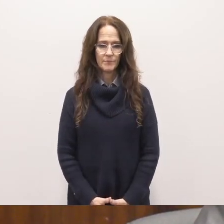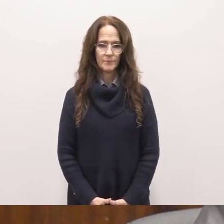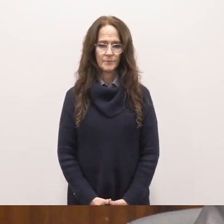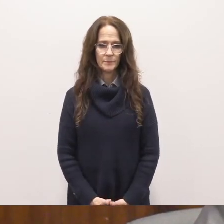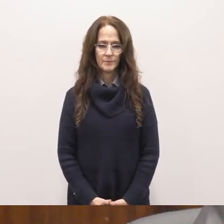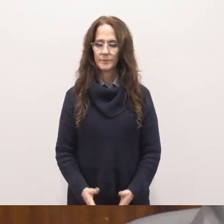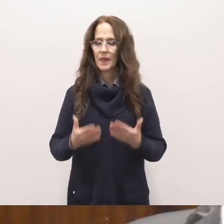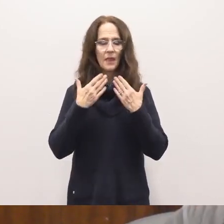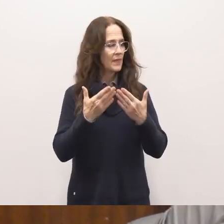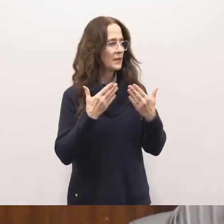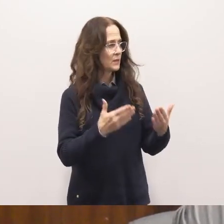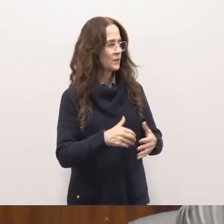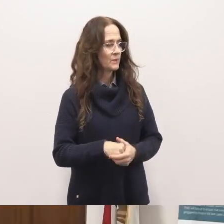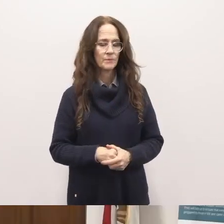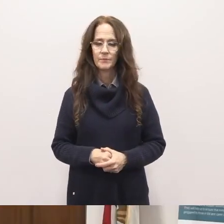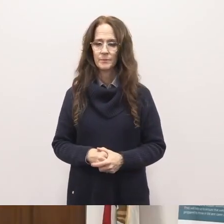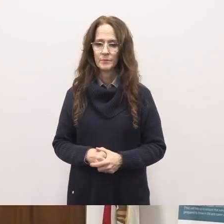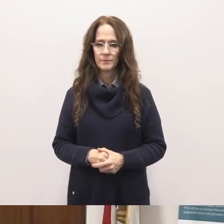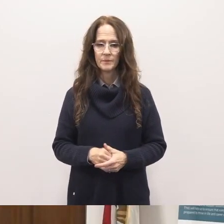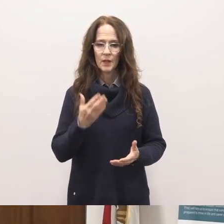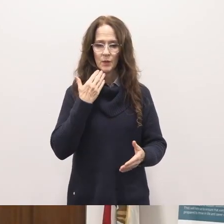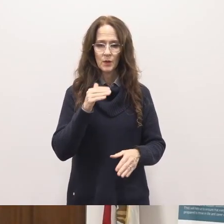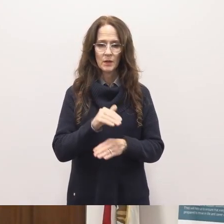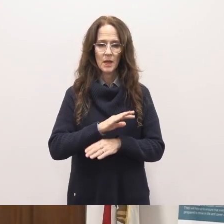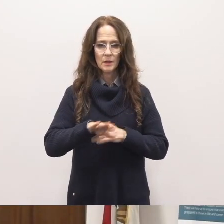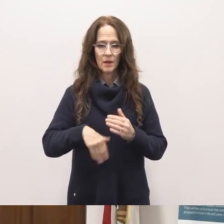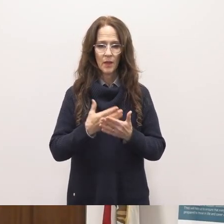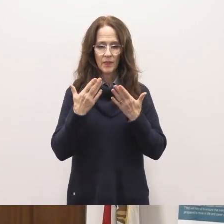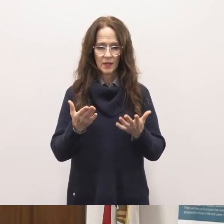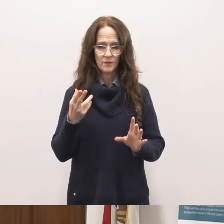Thank you. Well, good night, everybody. Thank you for joining us.